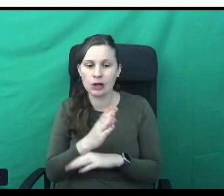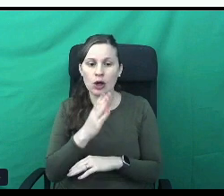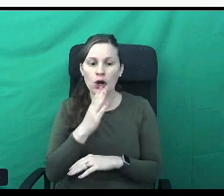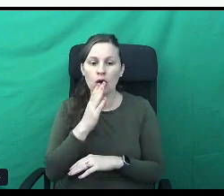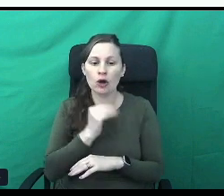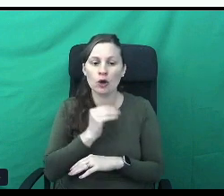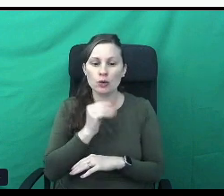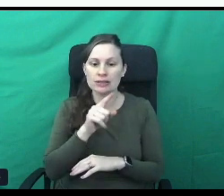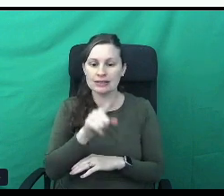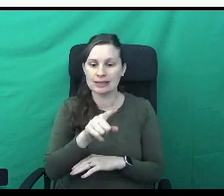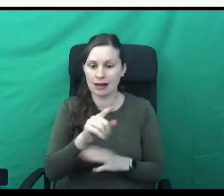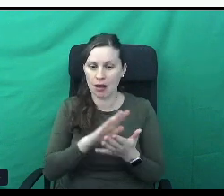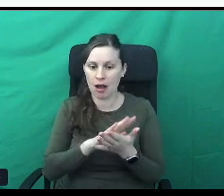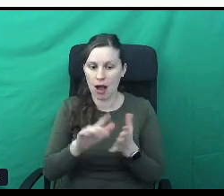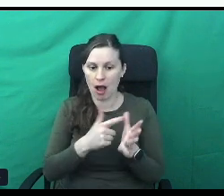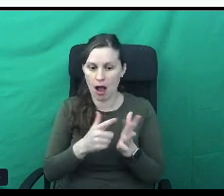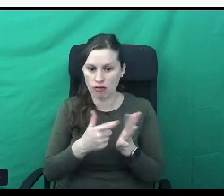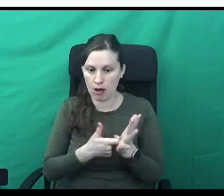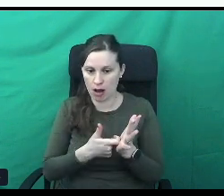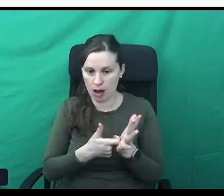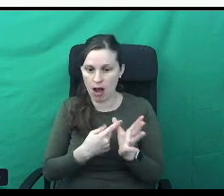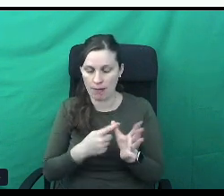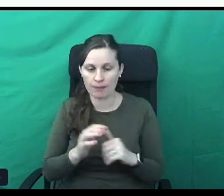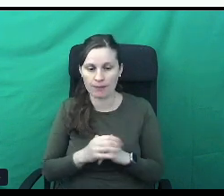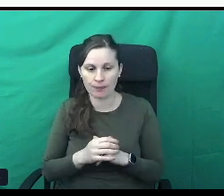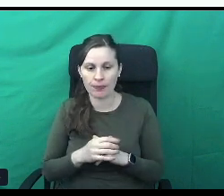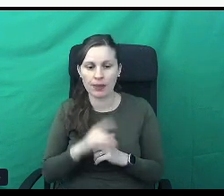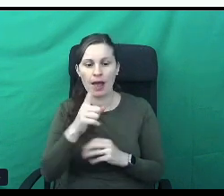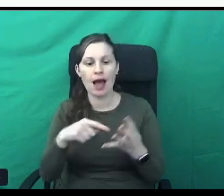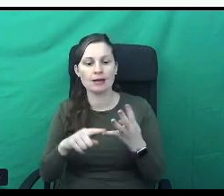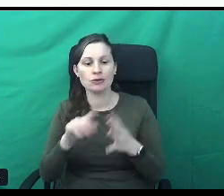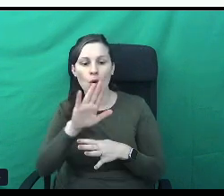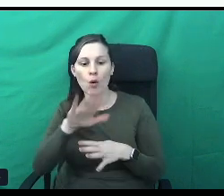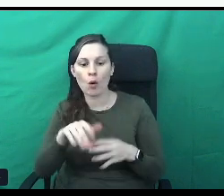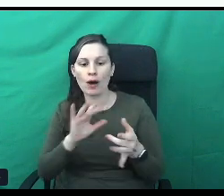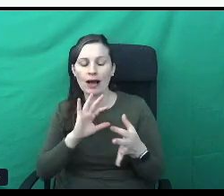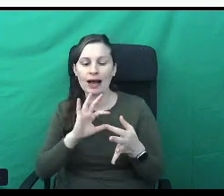And all interactive elements must have an accessible name.